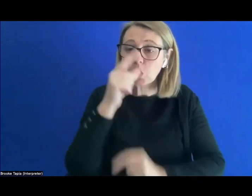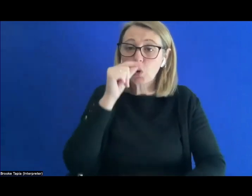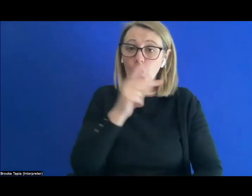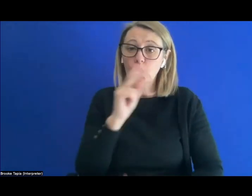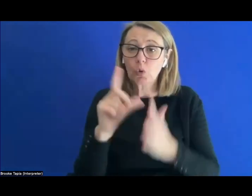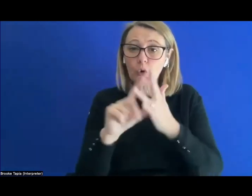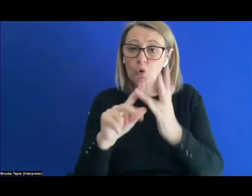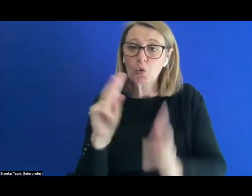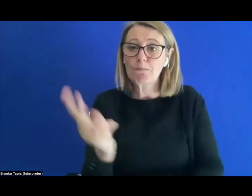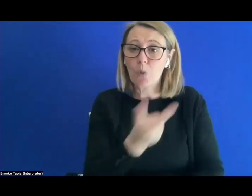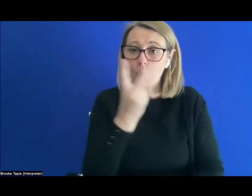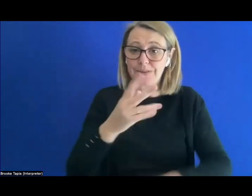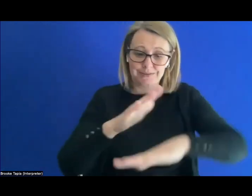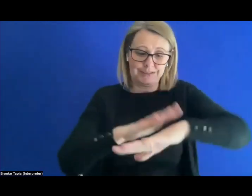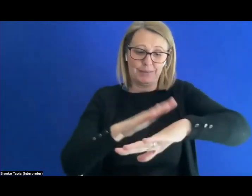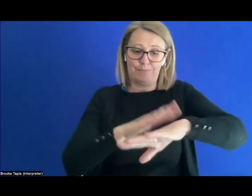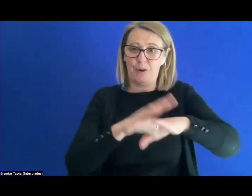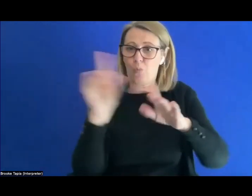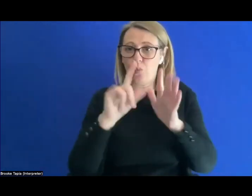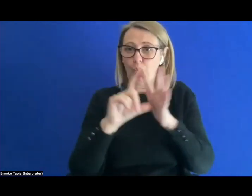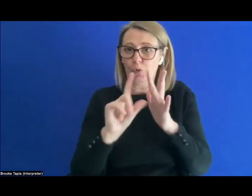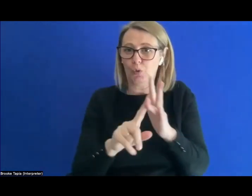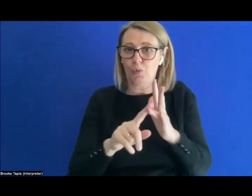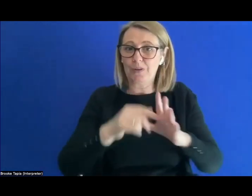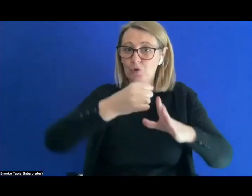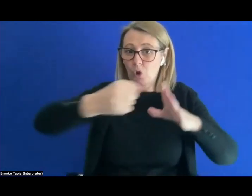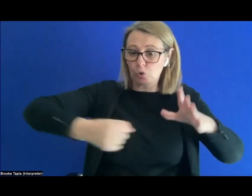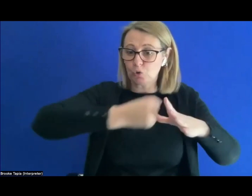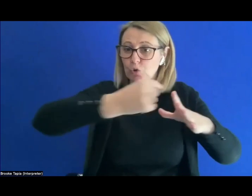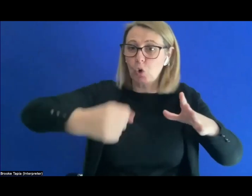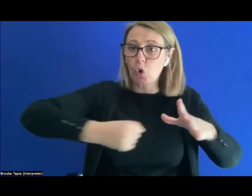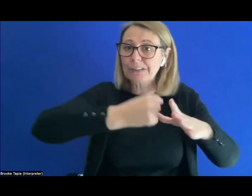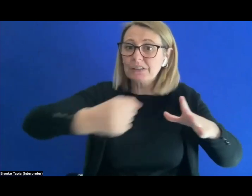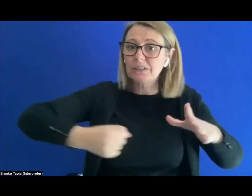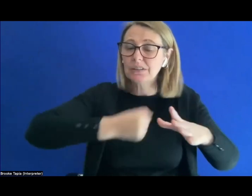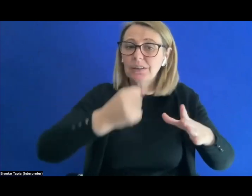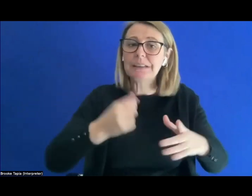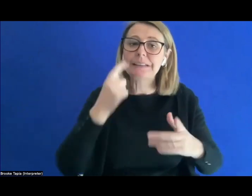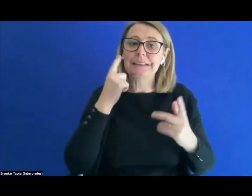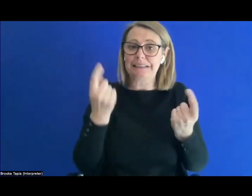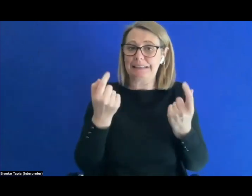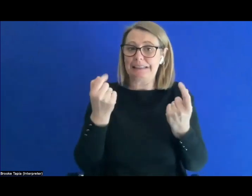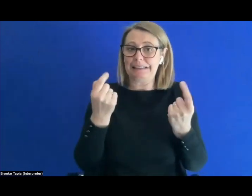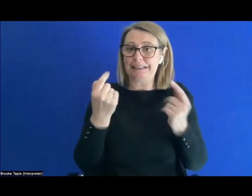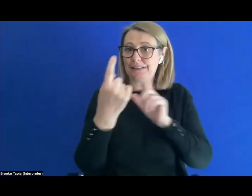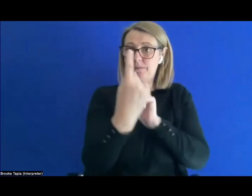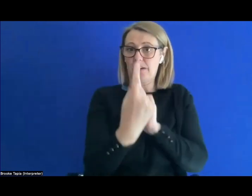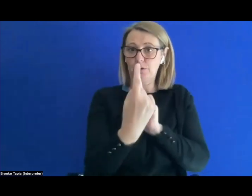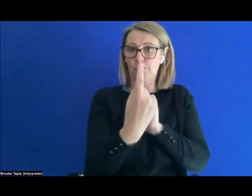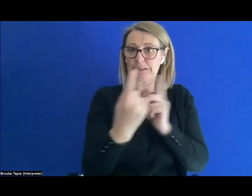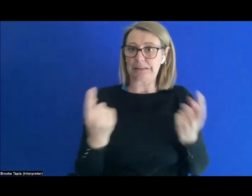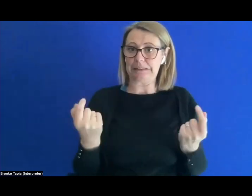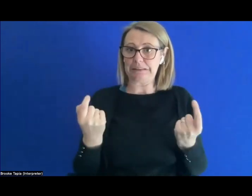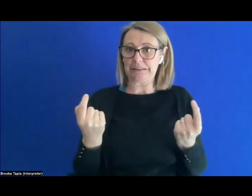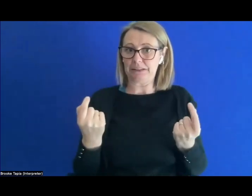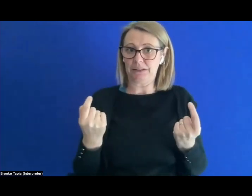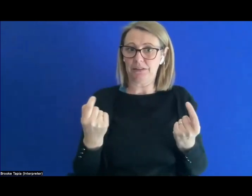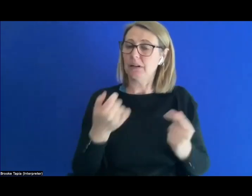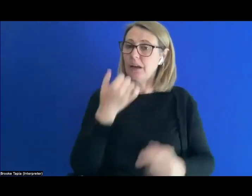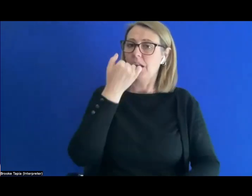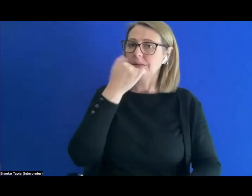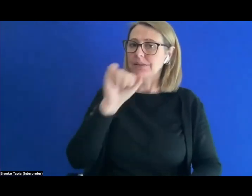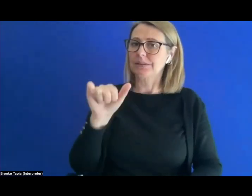on the action. So, stirring would be quite easy to facilitate face to face and still get a sense of